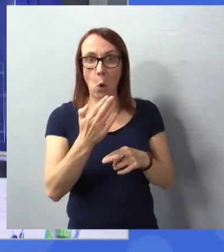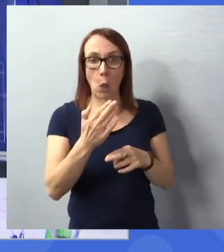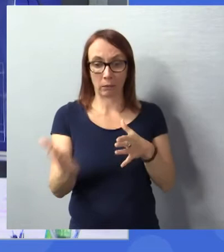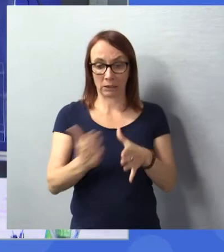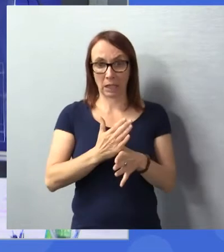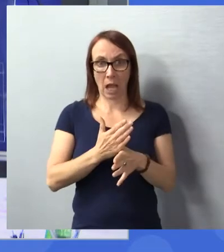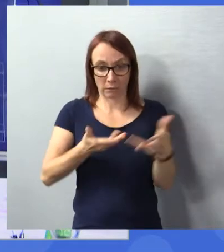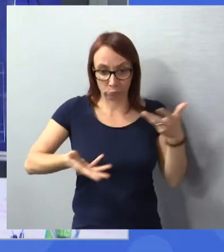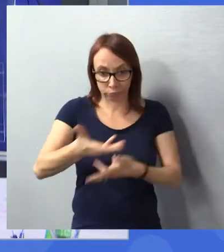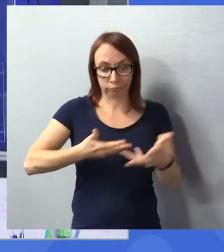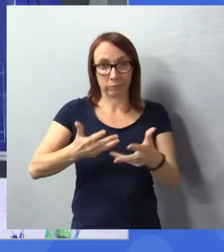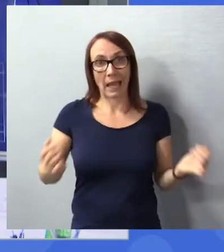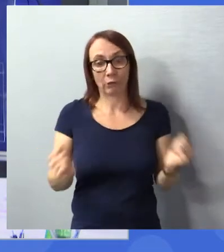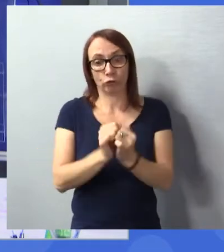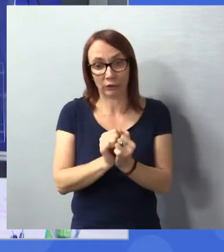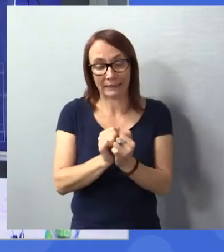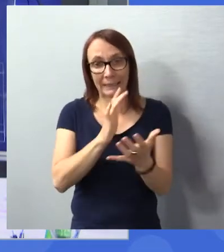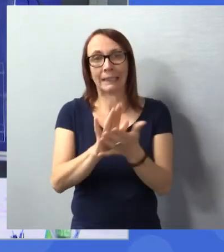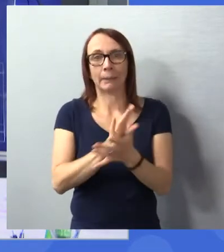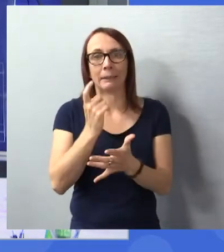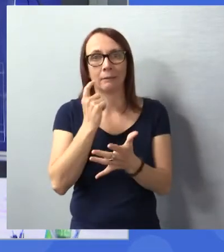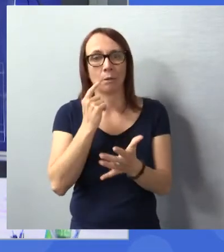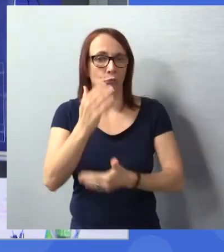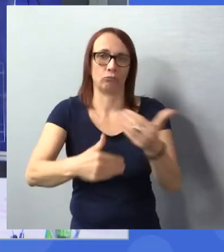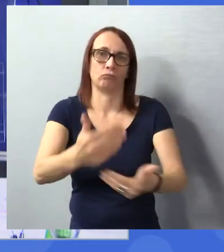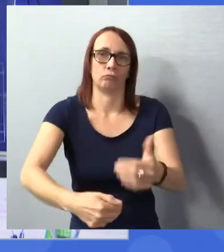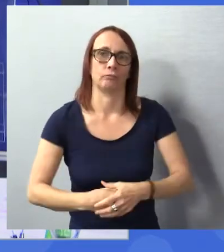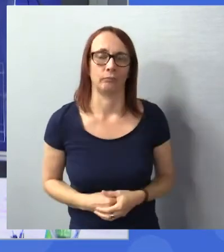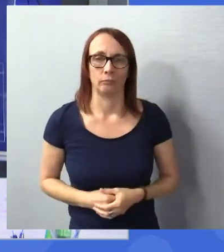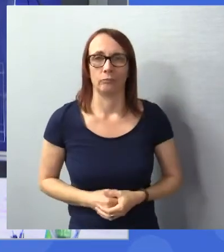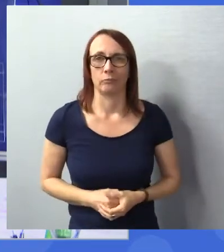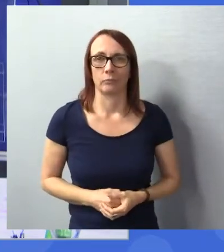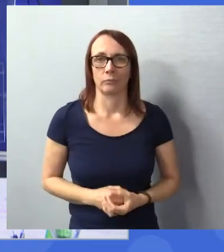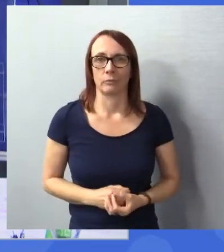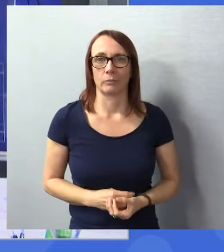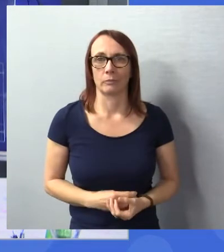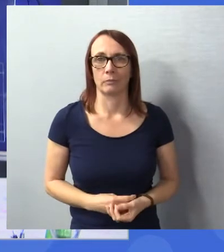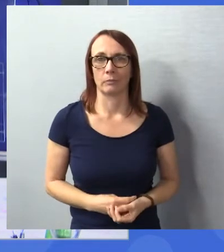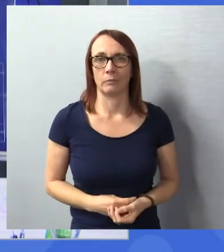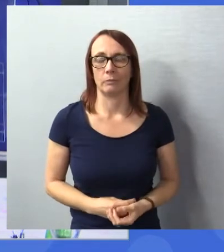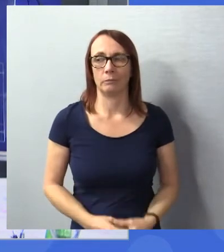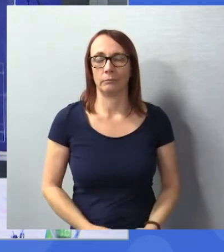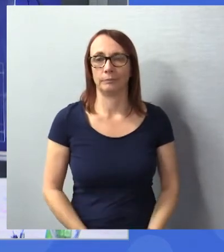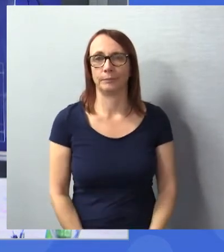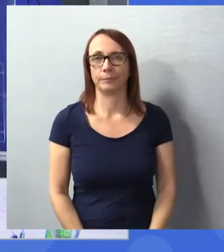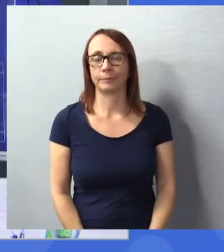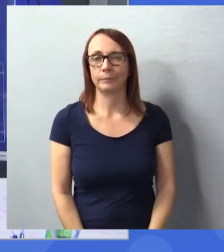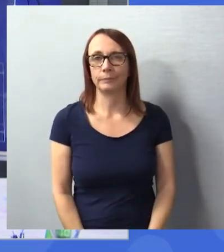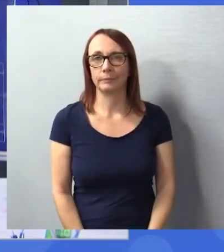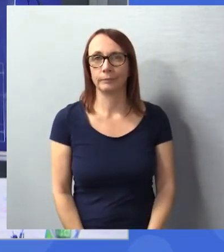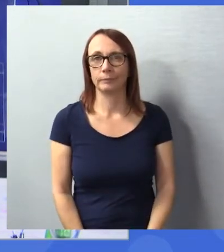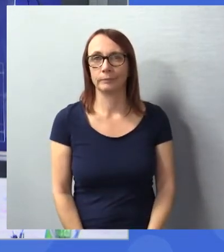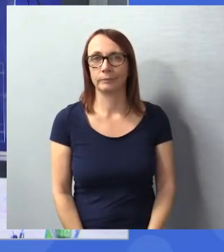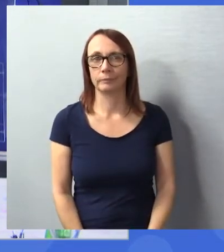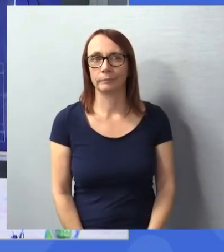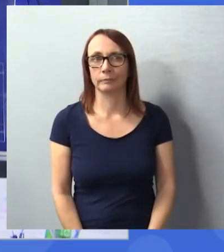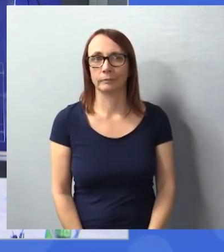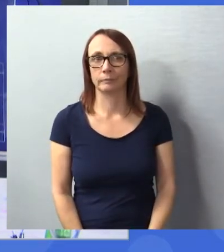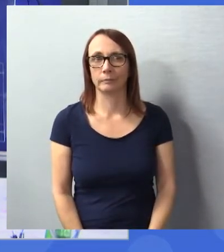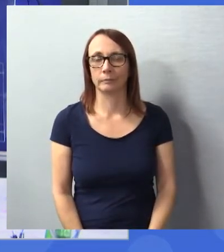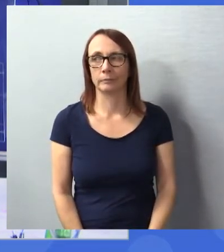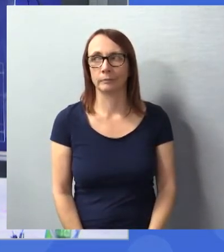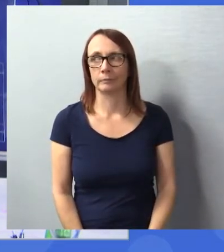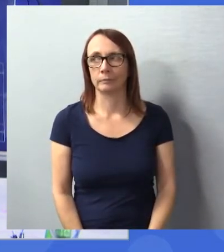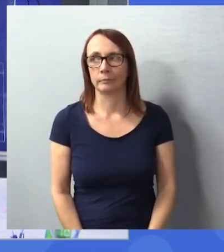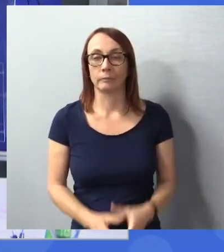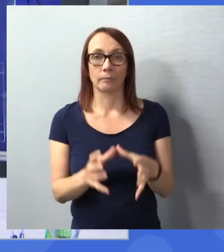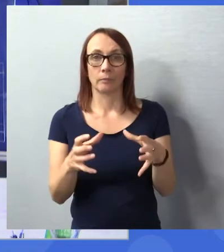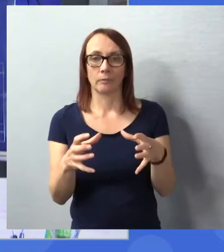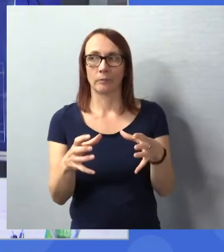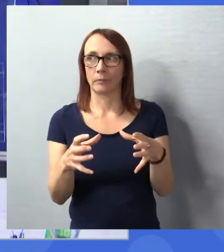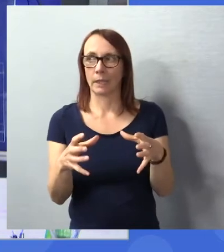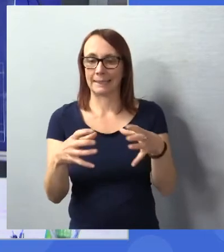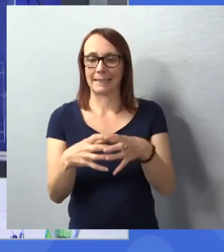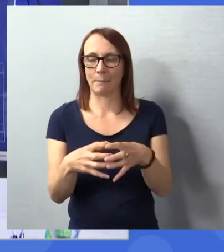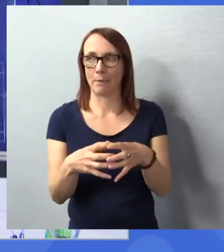another party something else did okay so where's Table four Wow and Table four